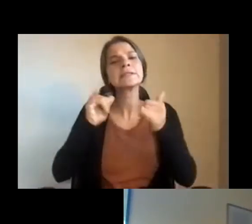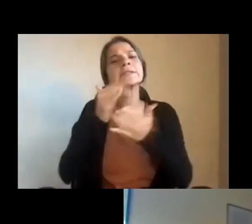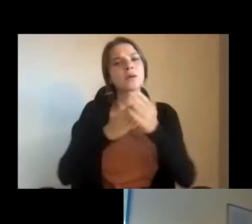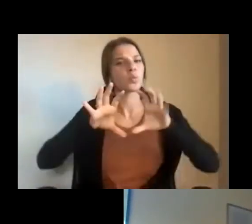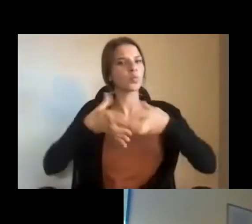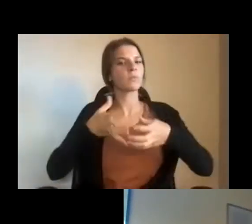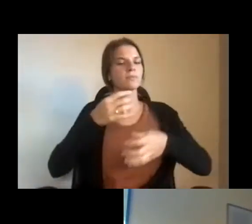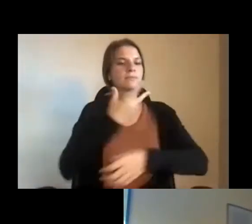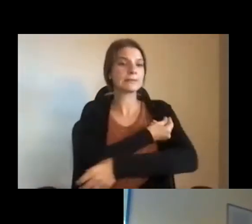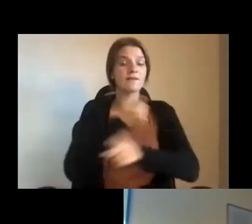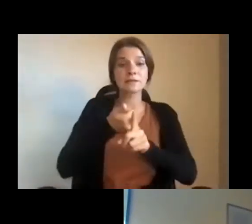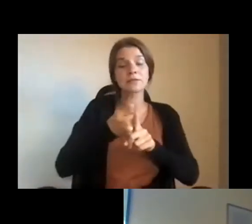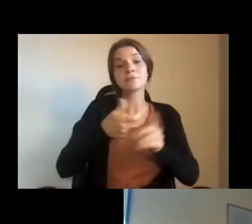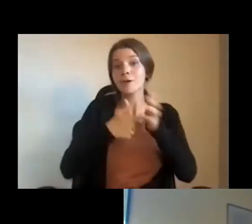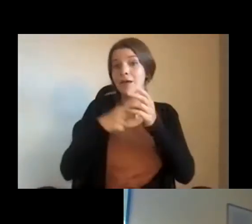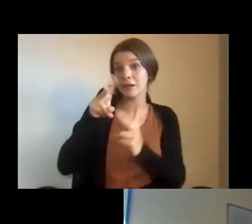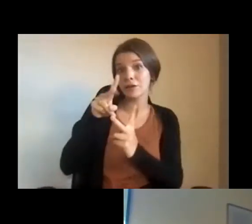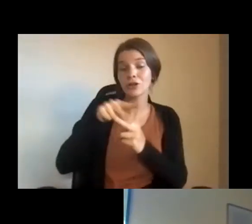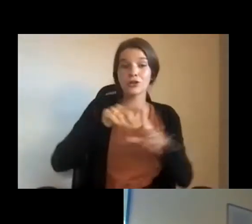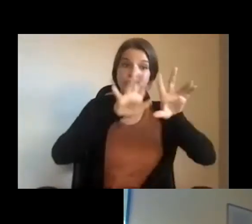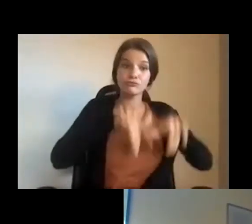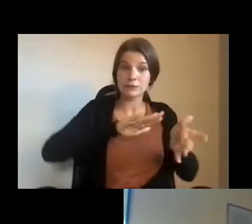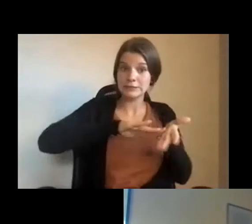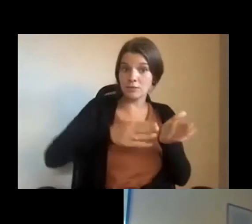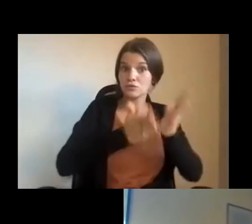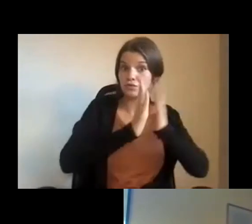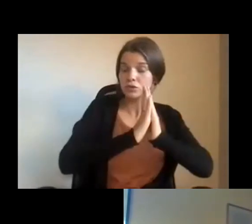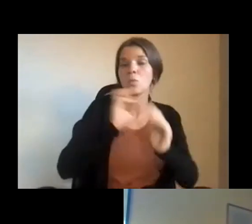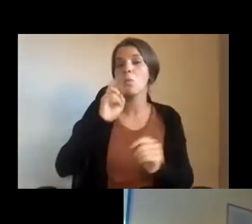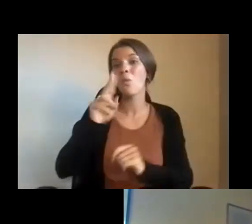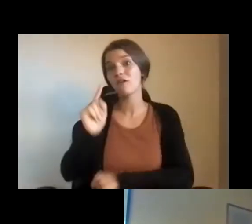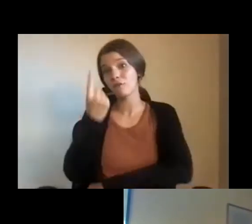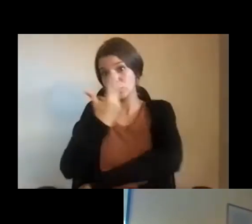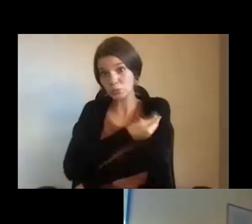get the exemption in, or get their first dose or, let us know they've been vaccinated.